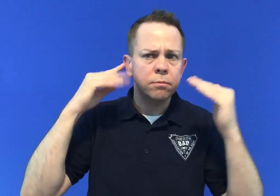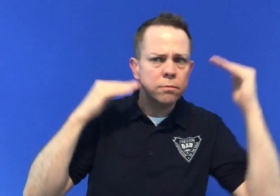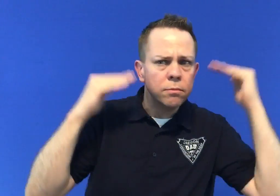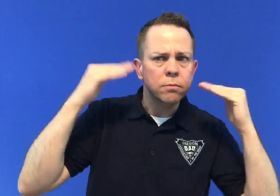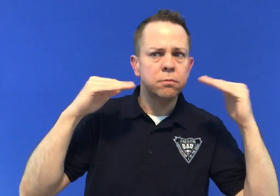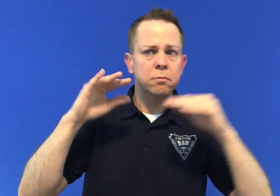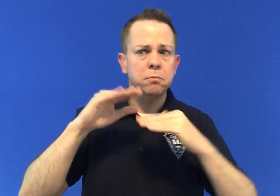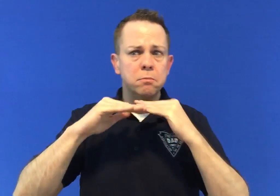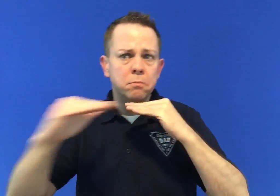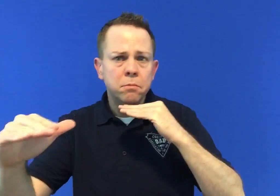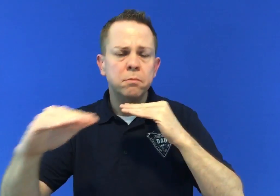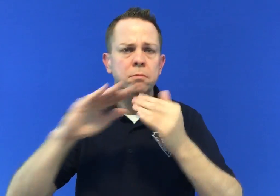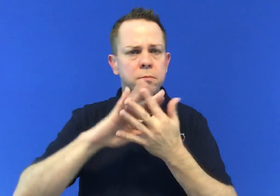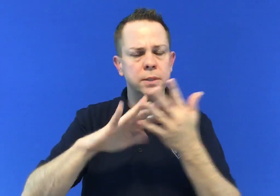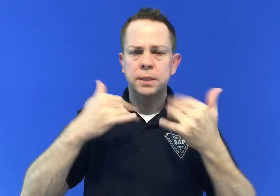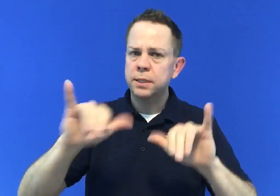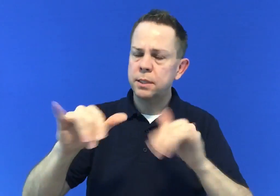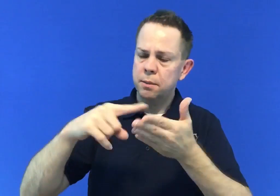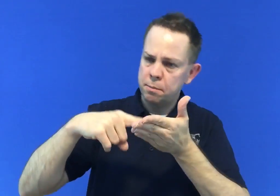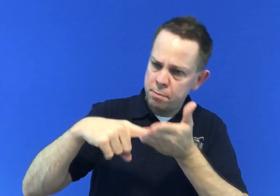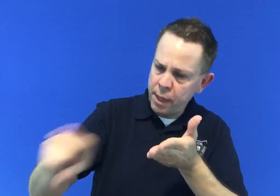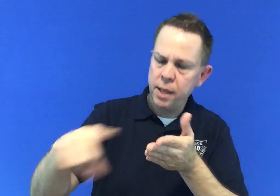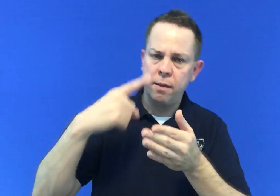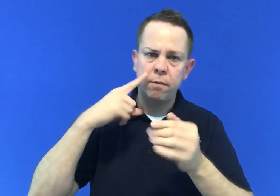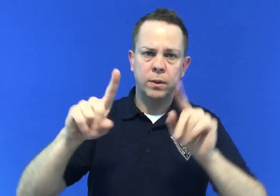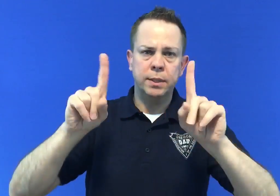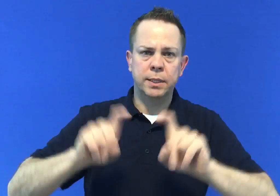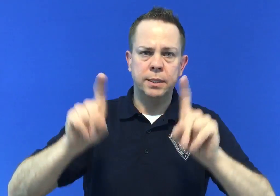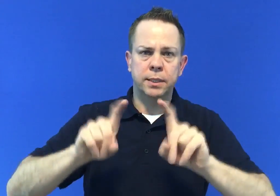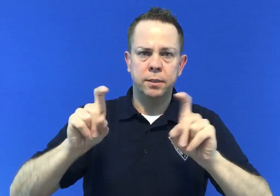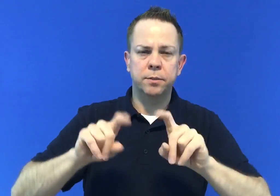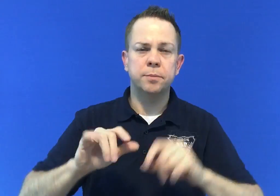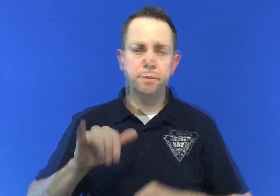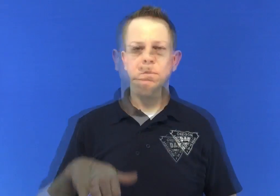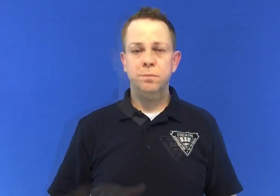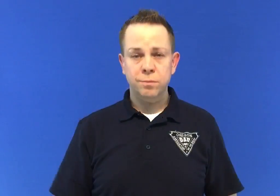regardless of hearing loss.